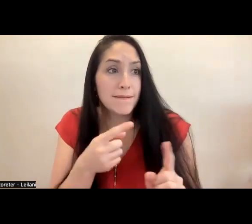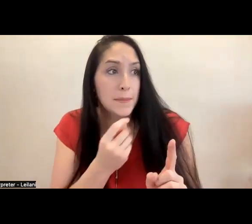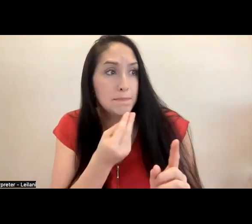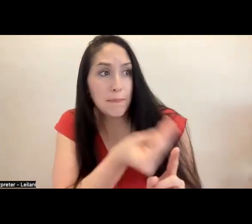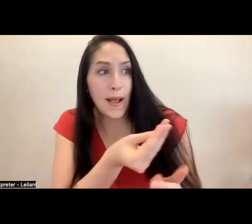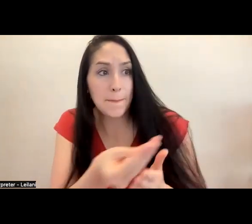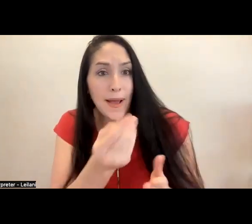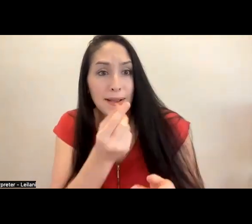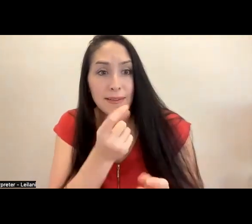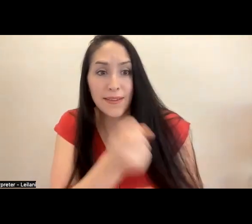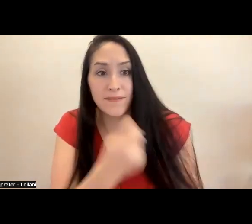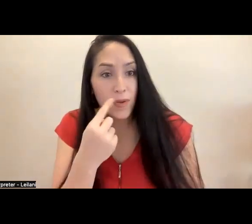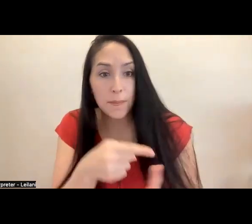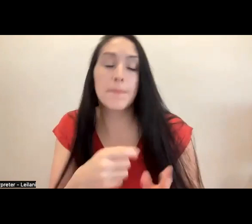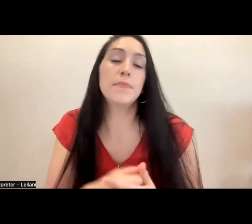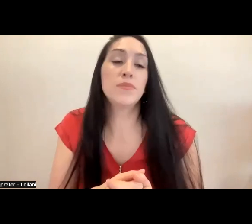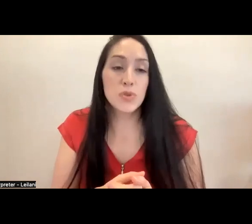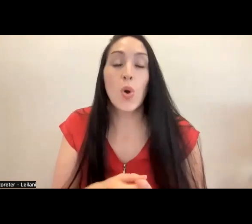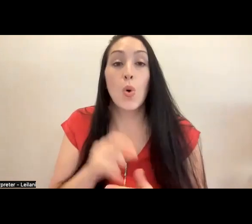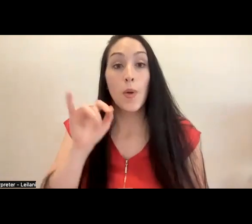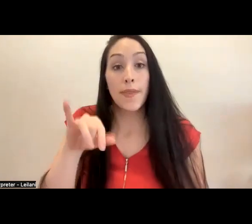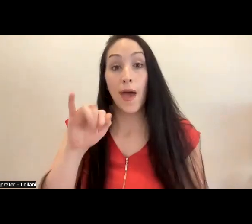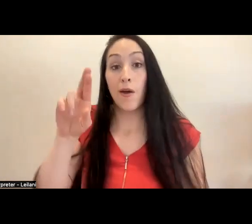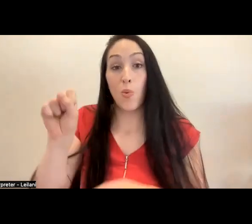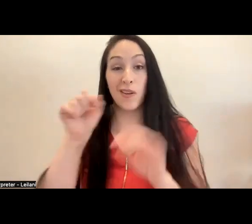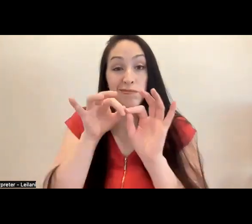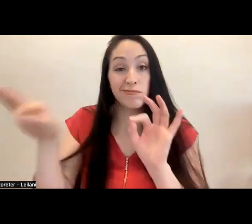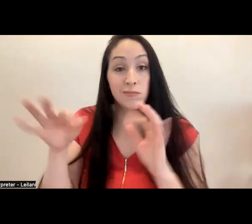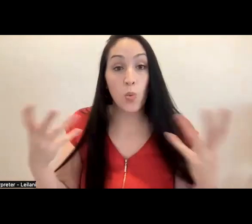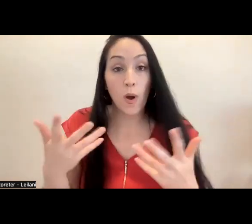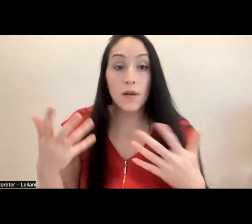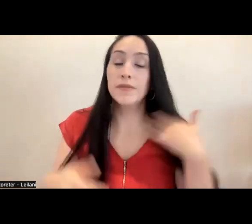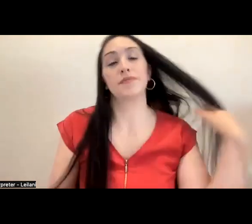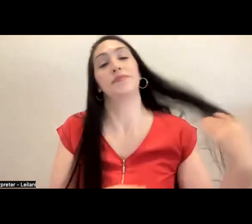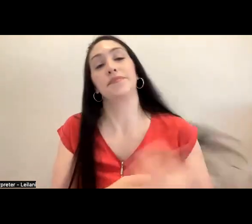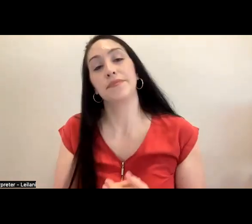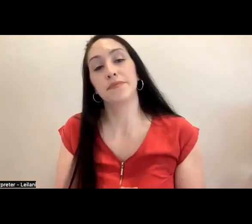statement that the Irs put out is the funds have to relate to the individual with the